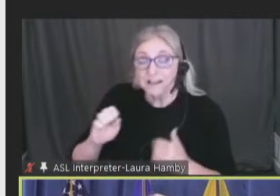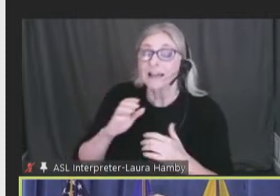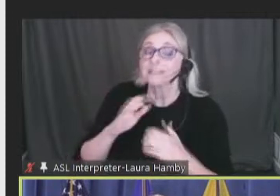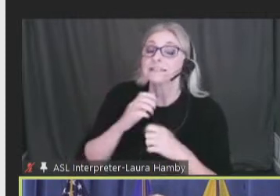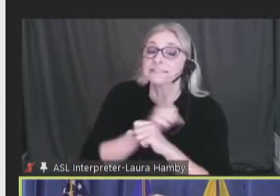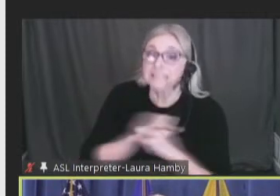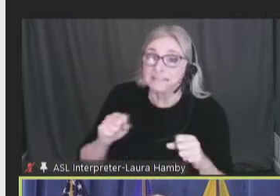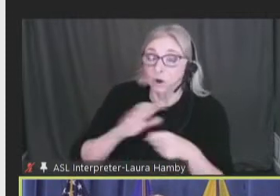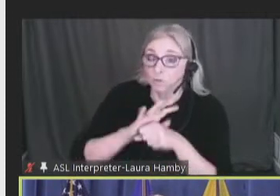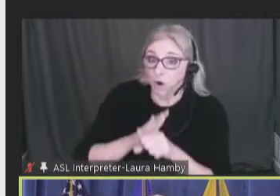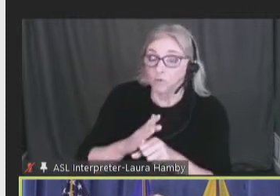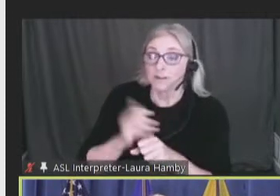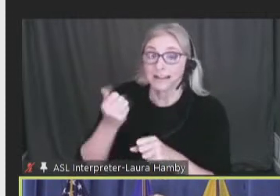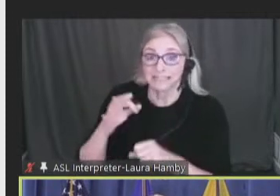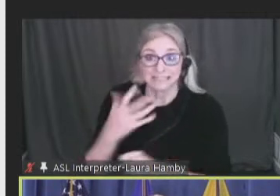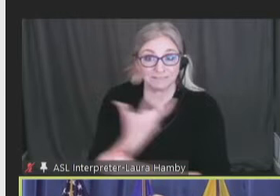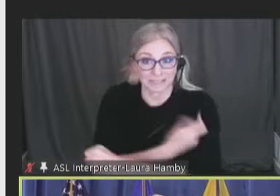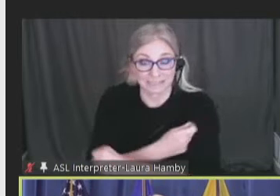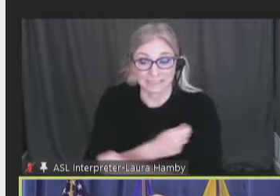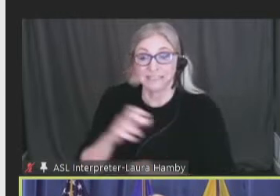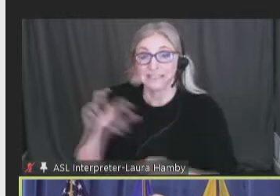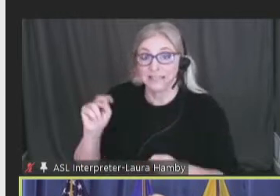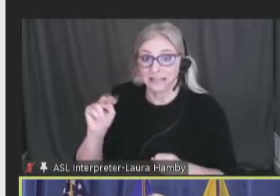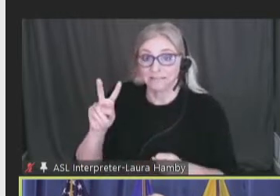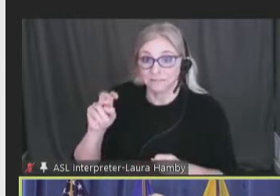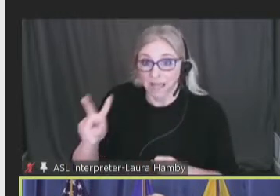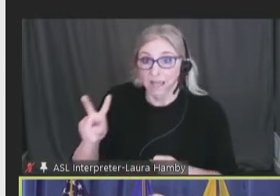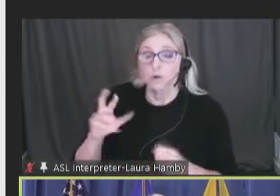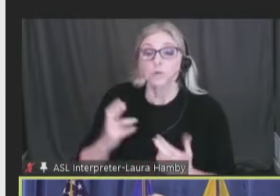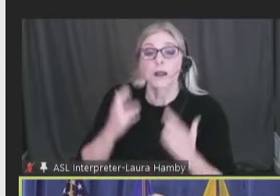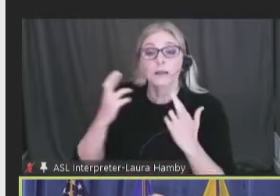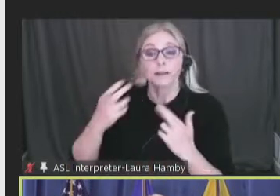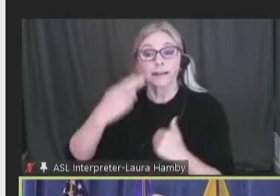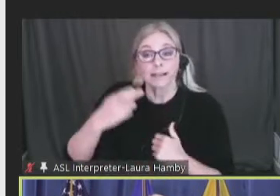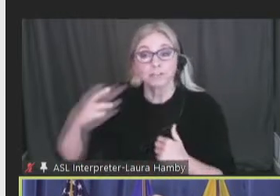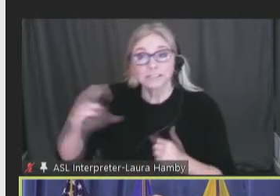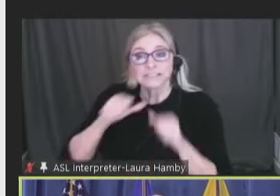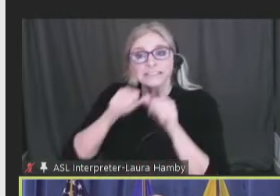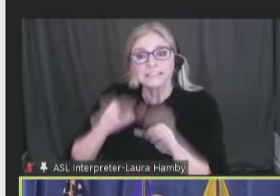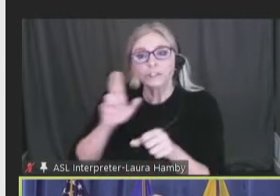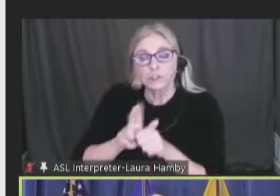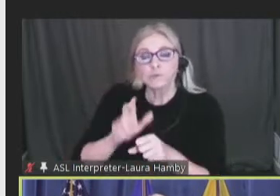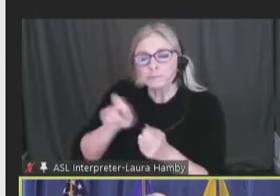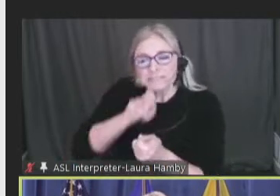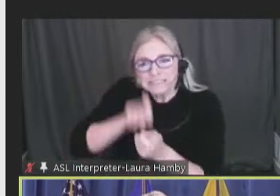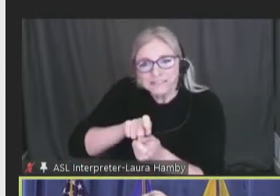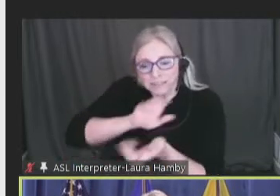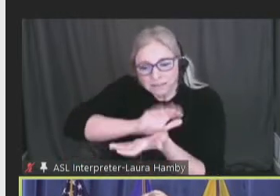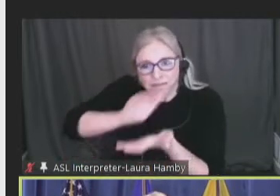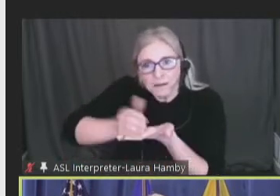vaccines, NVAC also recommends HHS continue to use specific funding and resources to expand